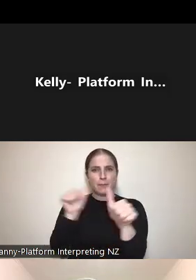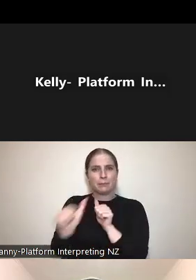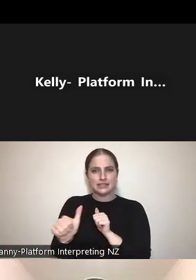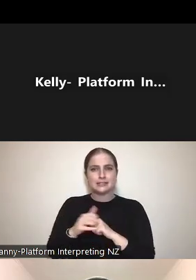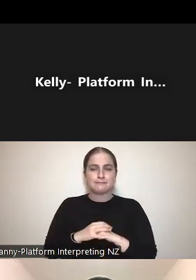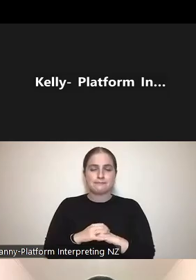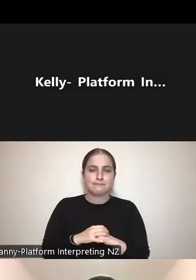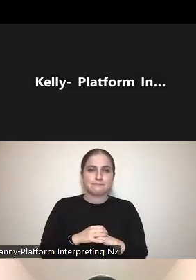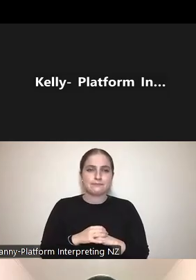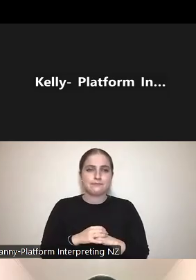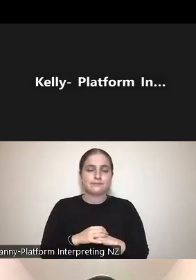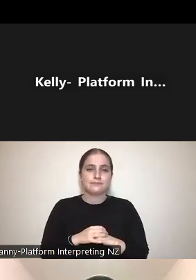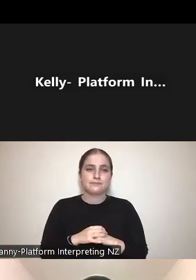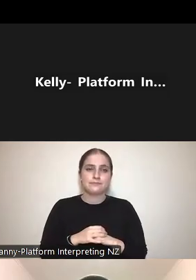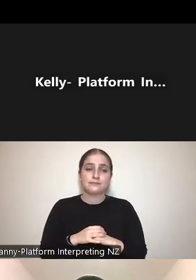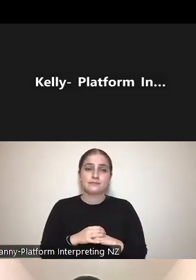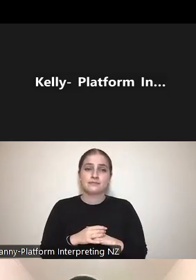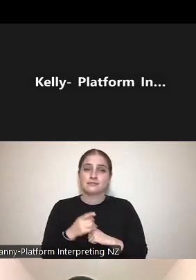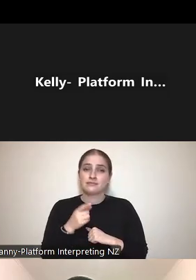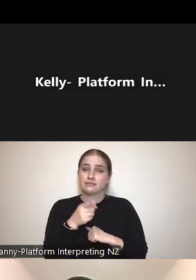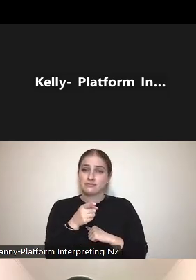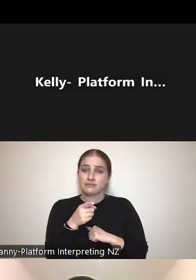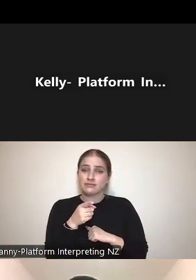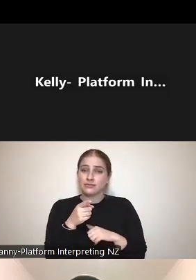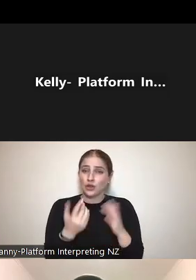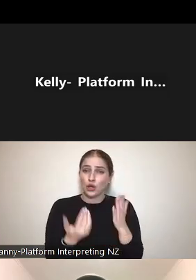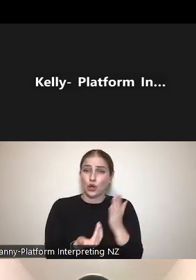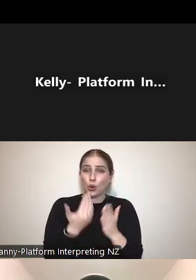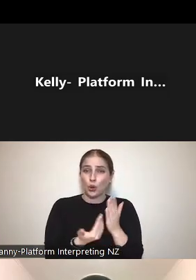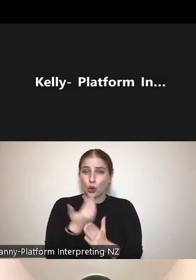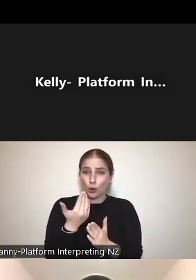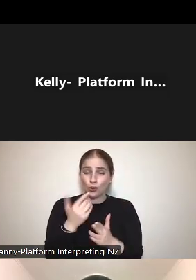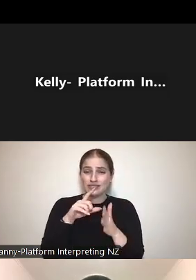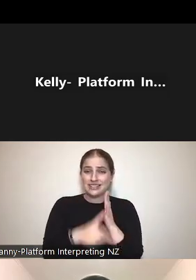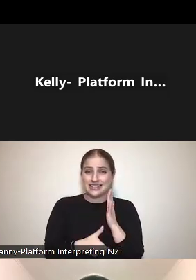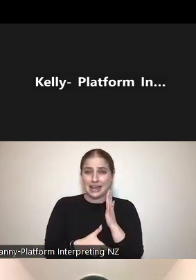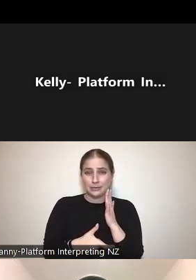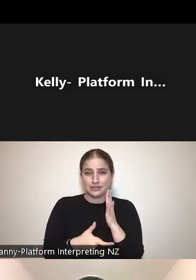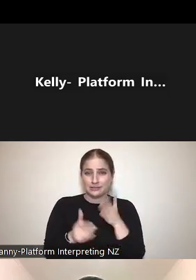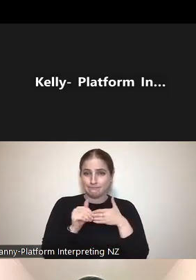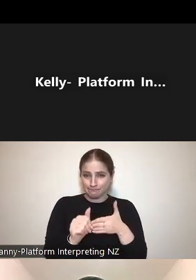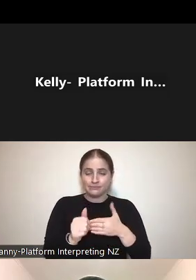So, Taha Hotu, as Katie mentioned, is a new disabled-led initiative from Arts Access Aotearoa.